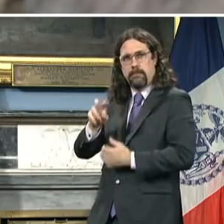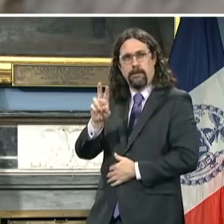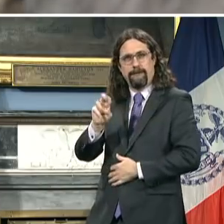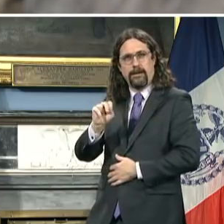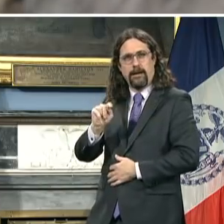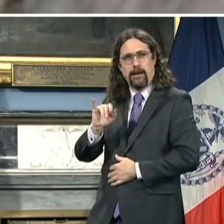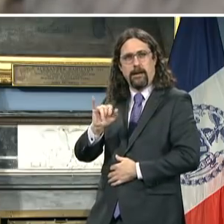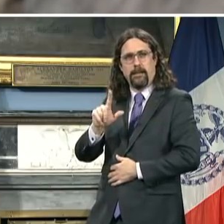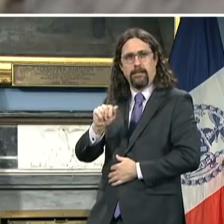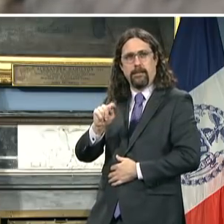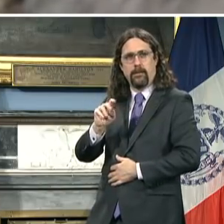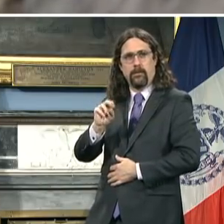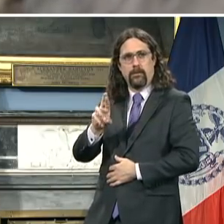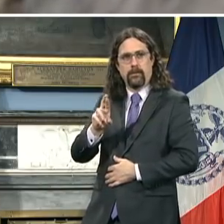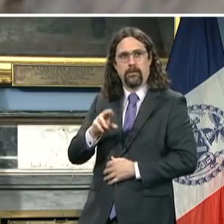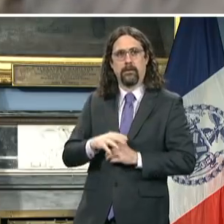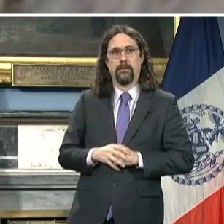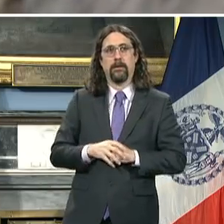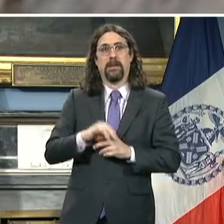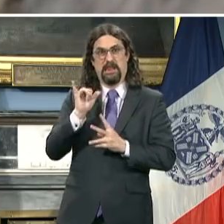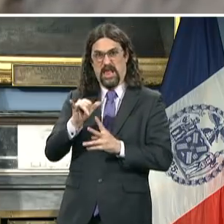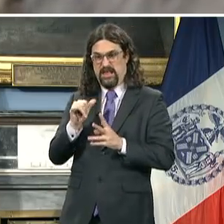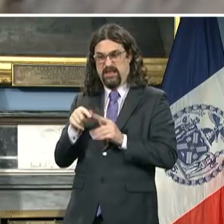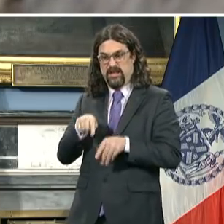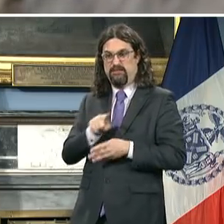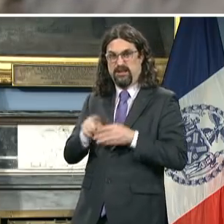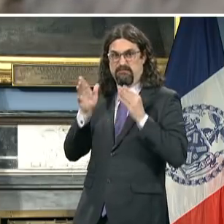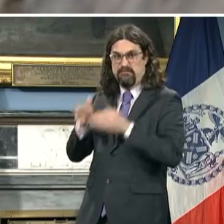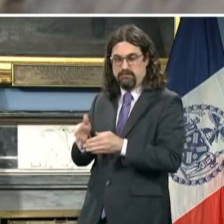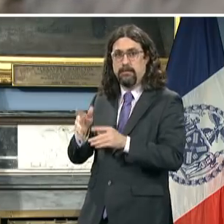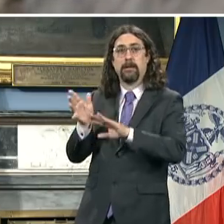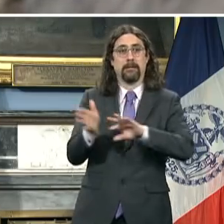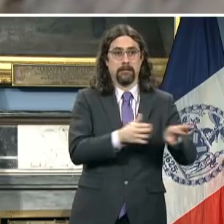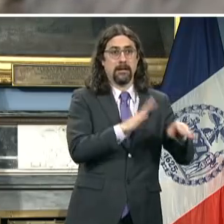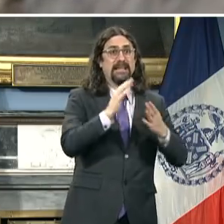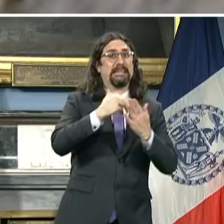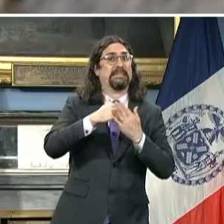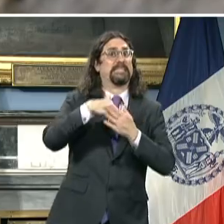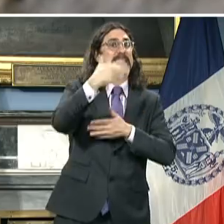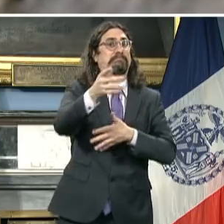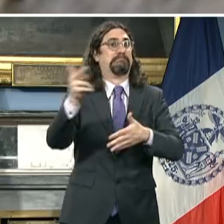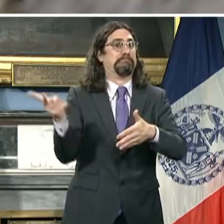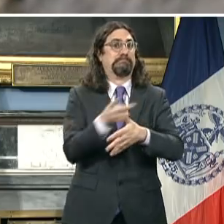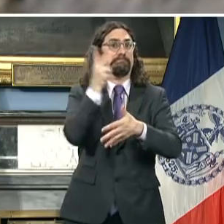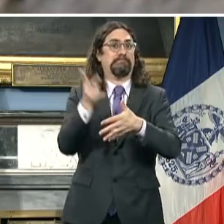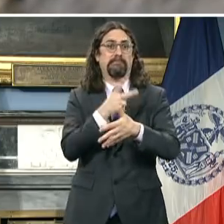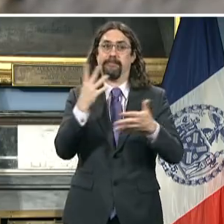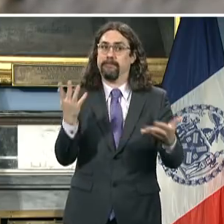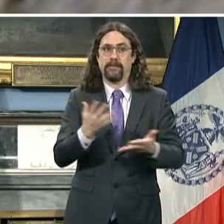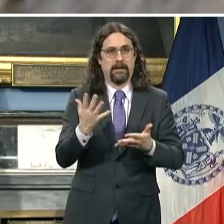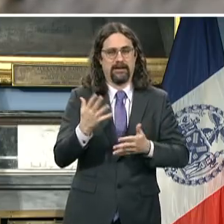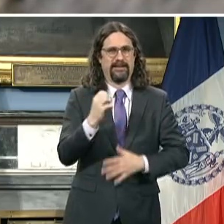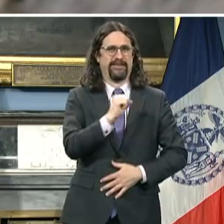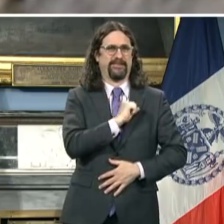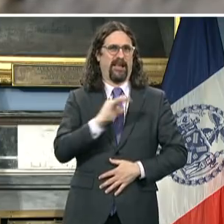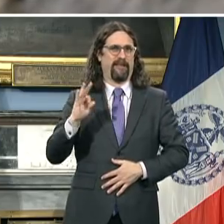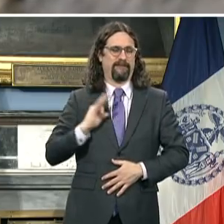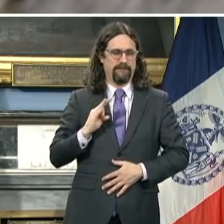CHALLENGE IS GOING TO BE PERSONNEL AND WE NEED THESE SUPPLIES, BUT WE